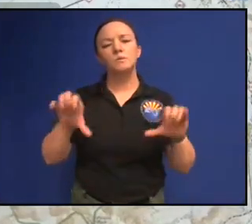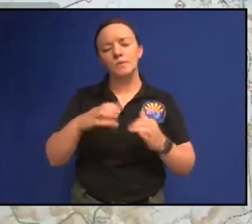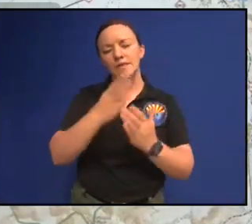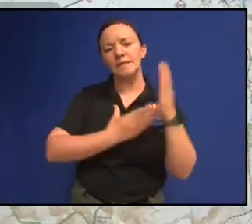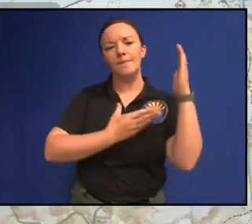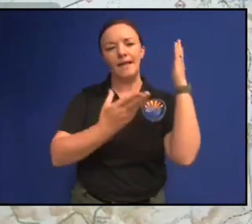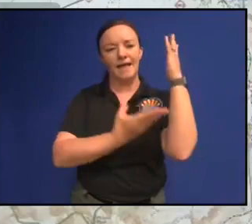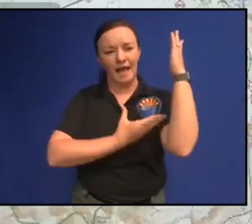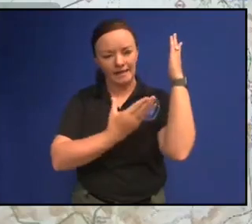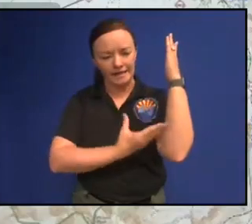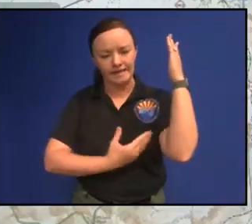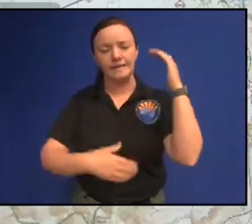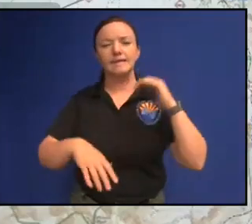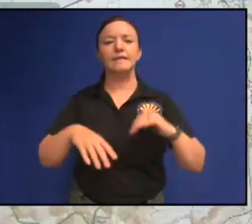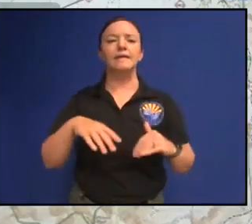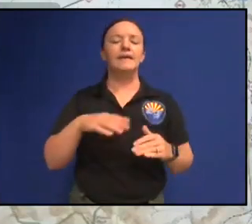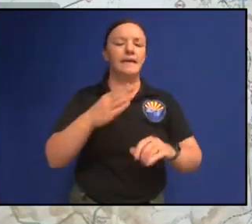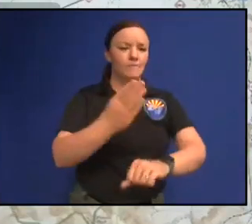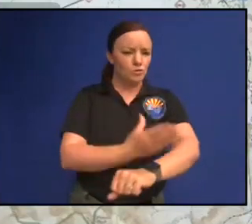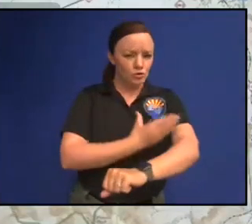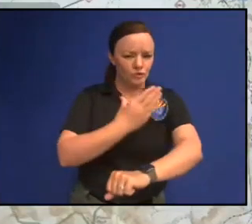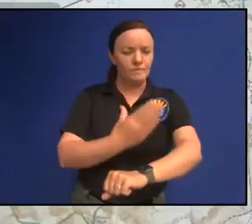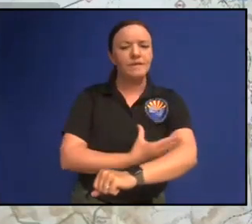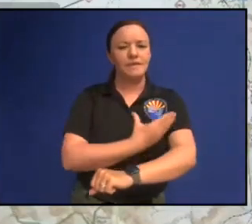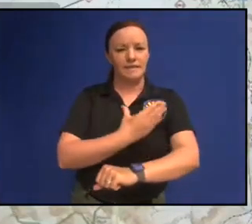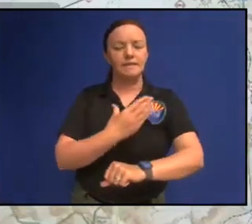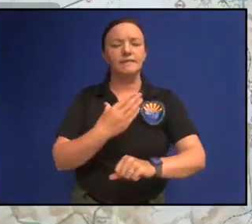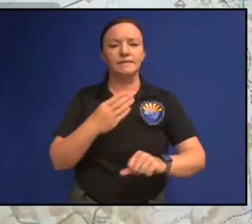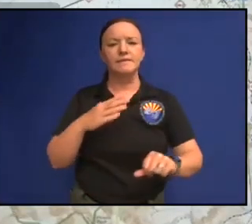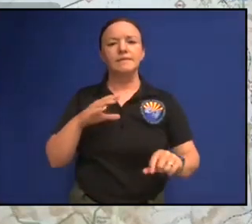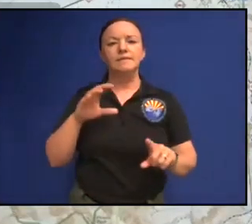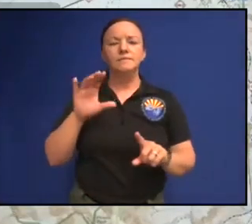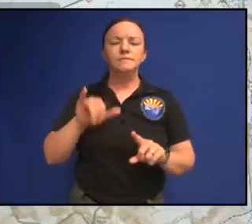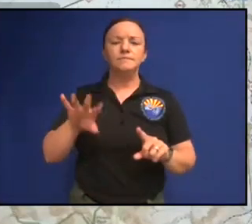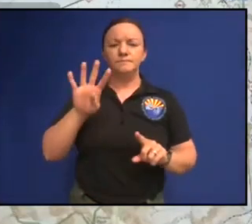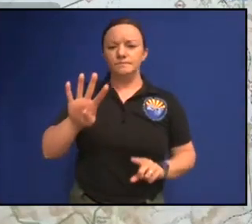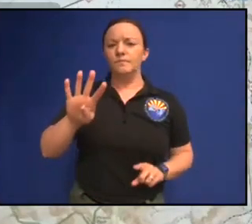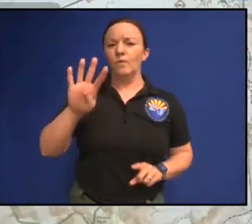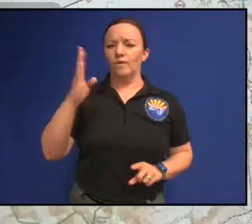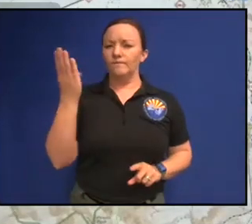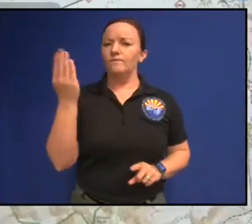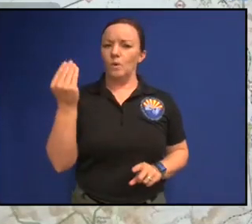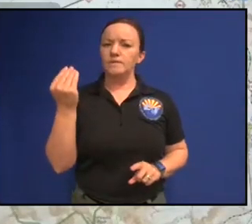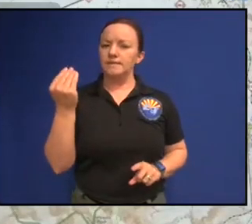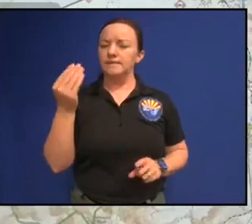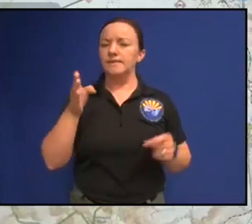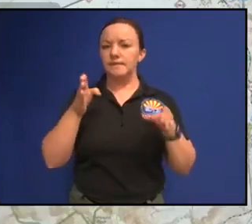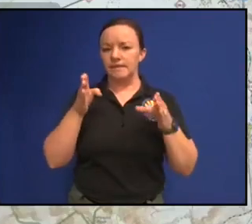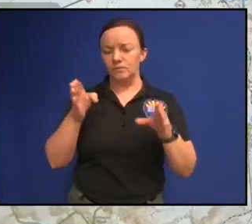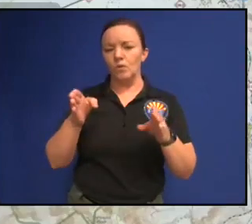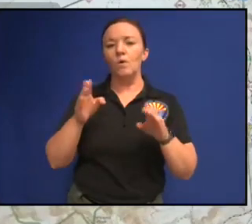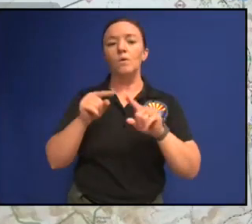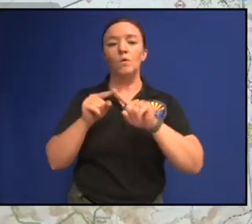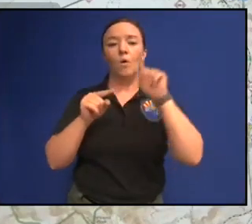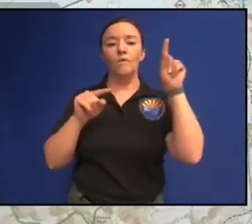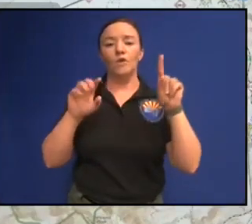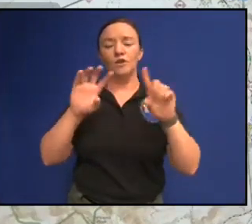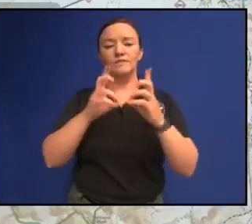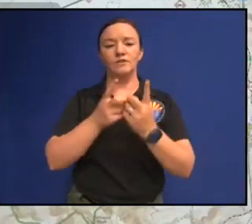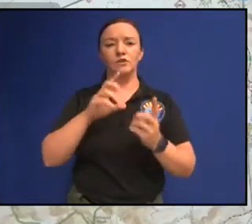THAT'S 414. AND OVER IN OSCAR-OSCAR, THAT'S THIS CONTINGENCY LINE